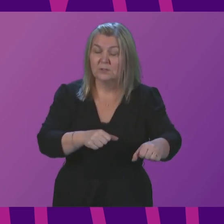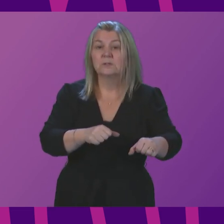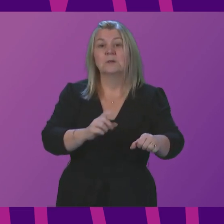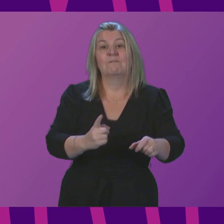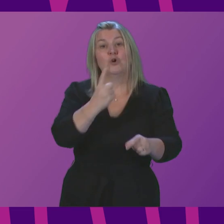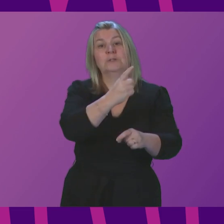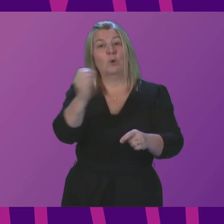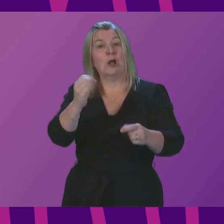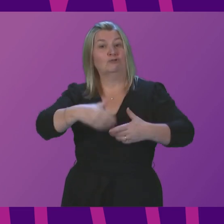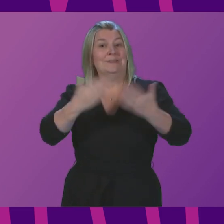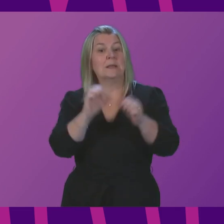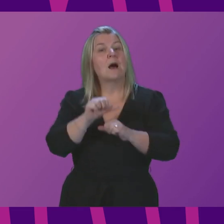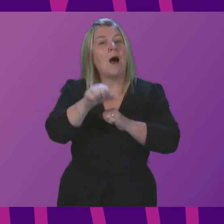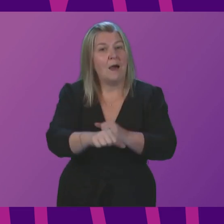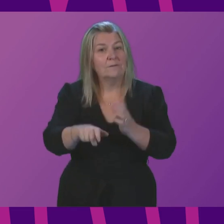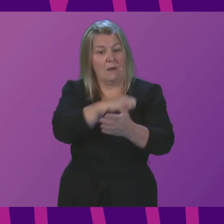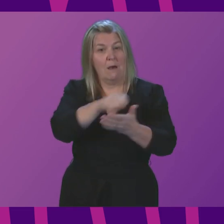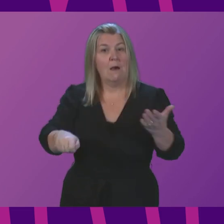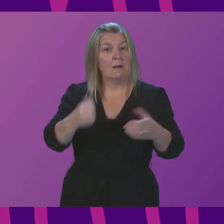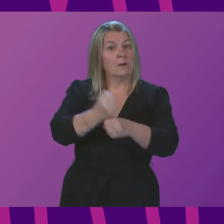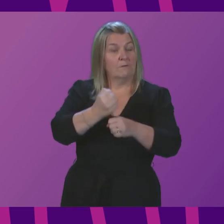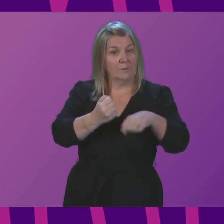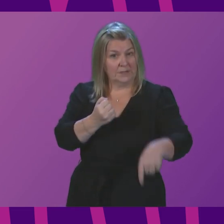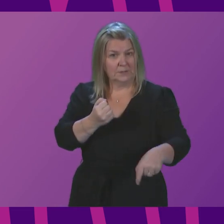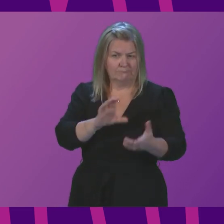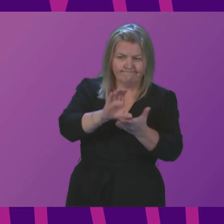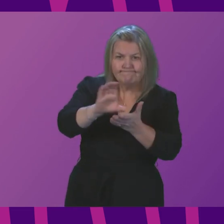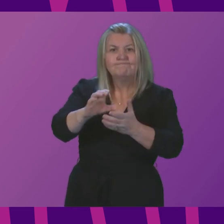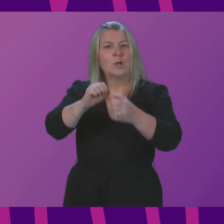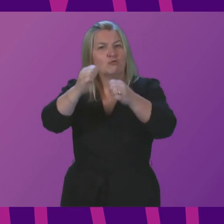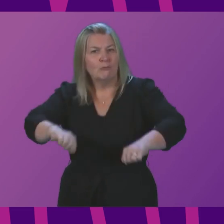Government, we directed new funding to rape crisis centres and domestic abuse services